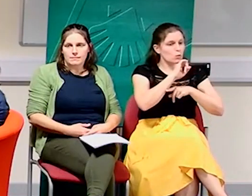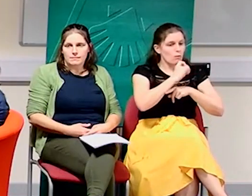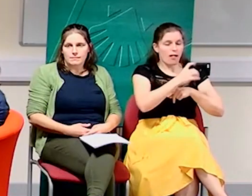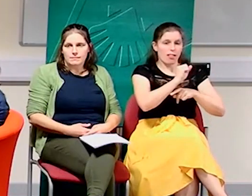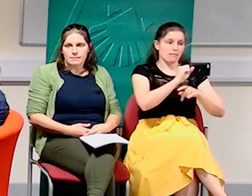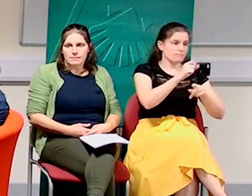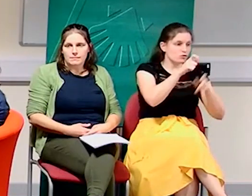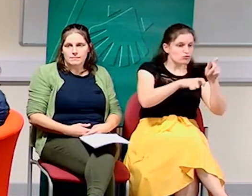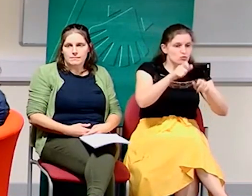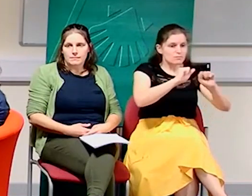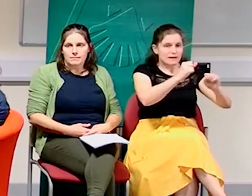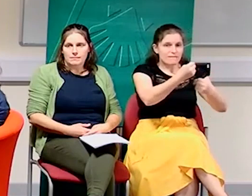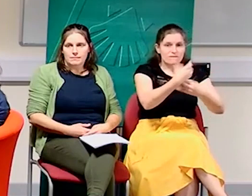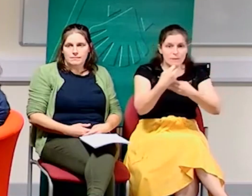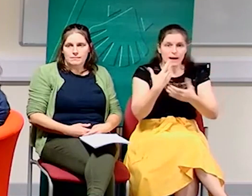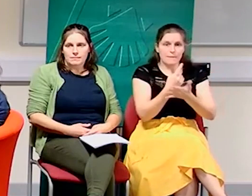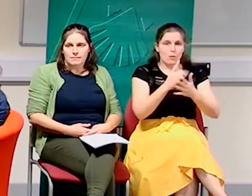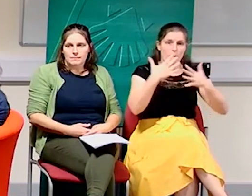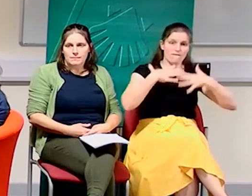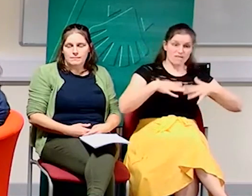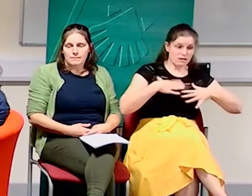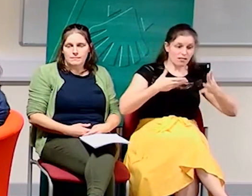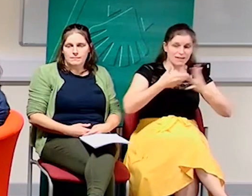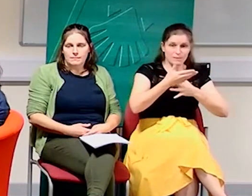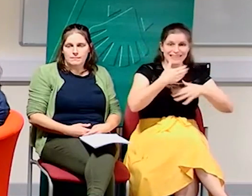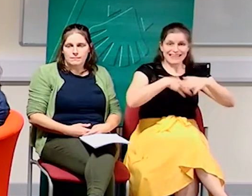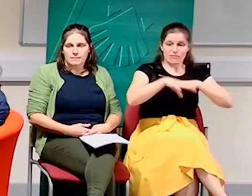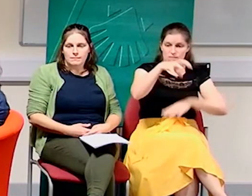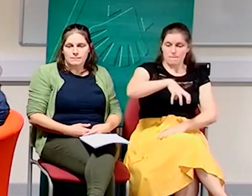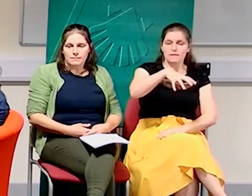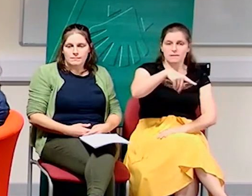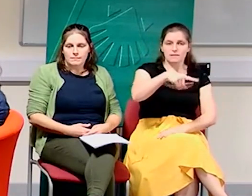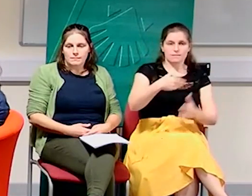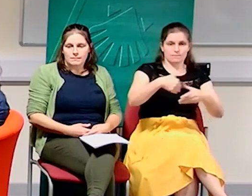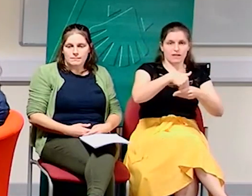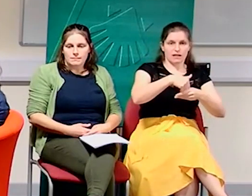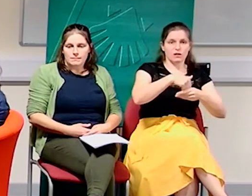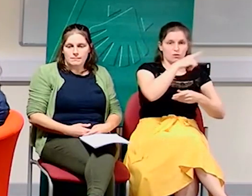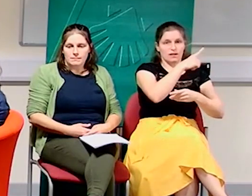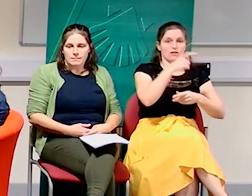feedback on the physical accessibility of Campus um including the student union building um using